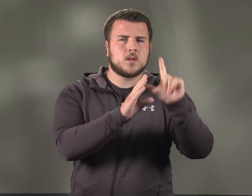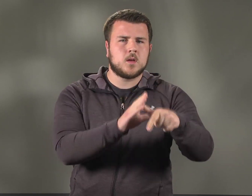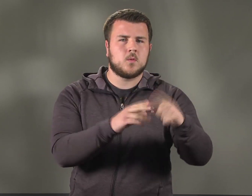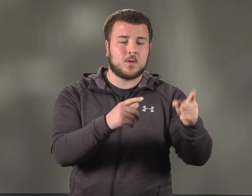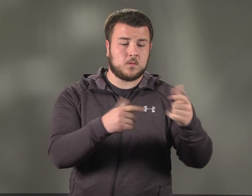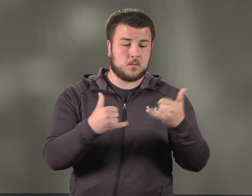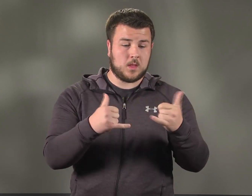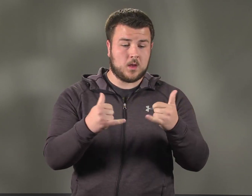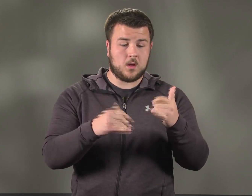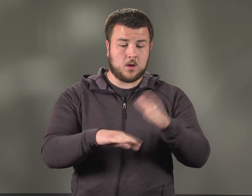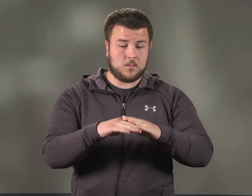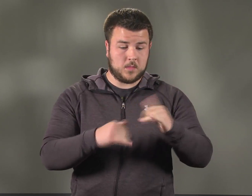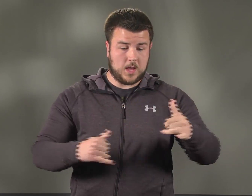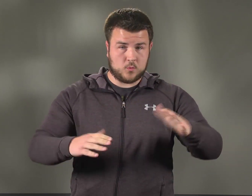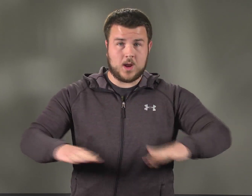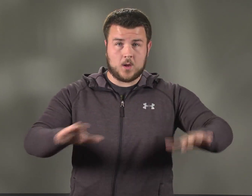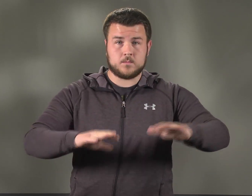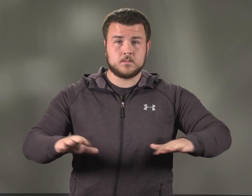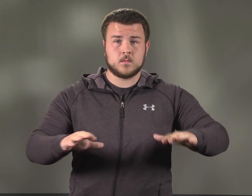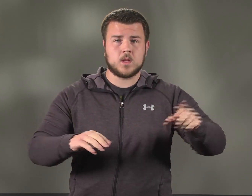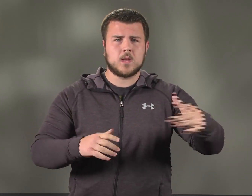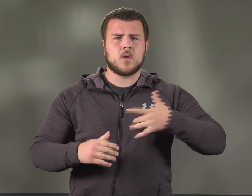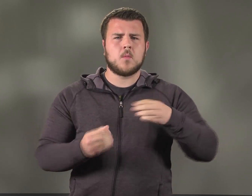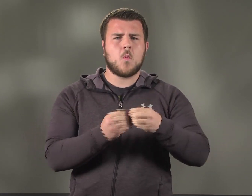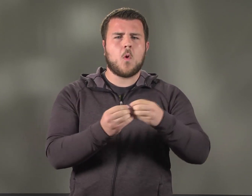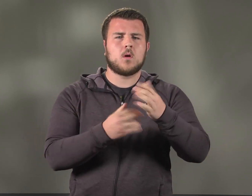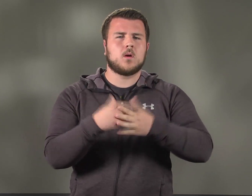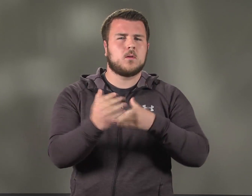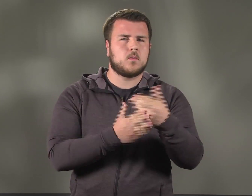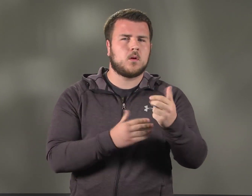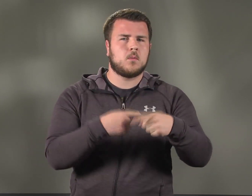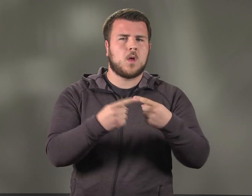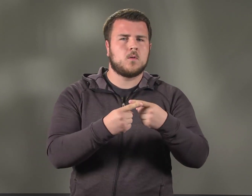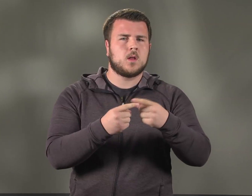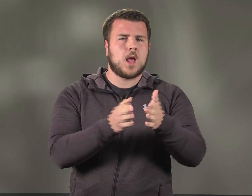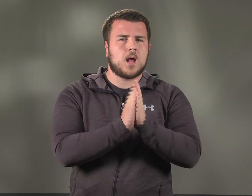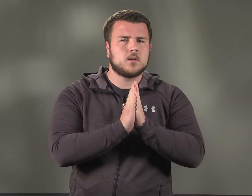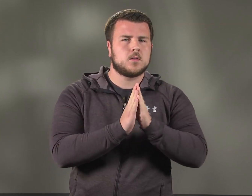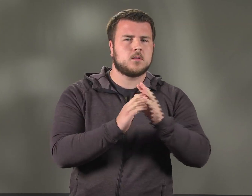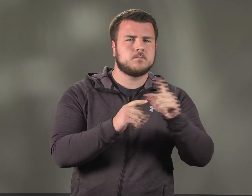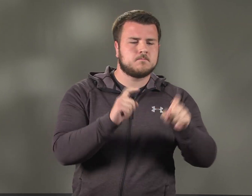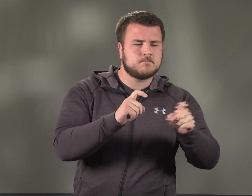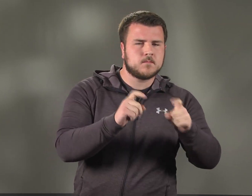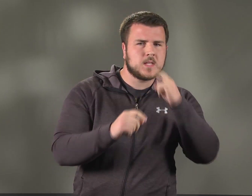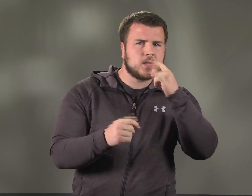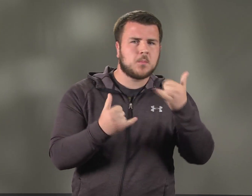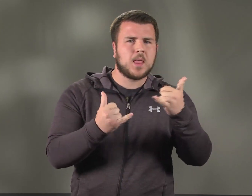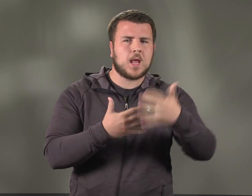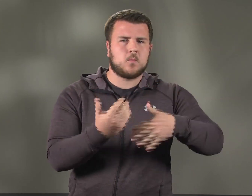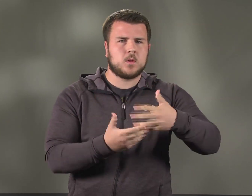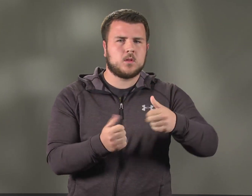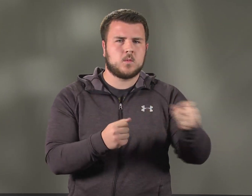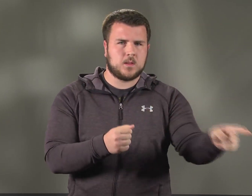Kevin remembers that, later, when he was on the playground, he felt more comfortable about asking kids to play with him